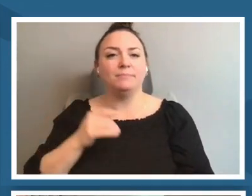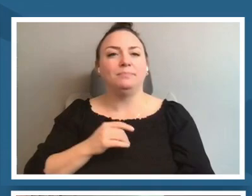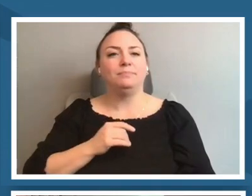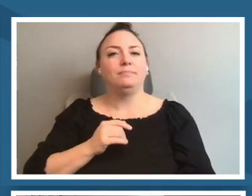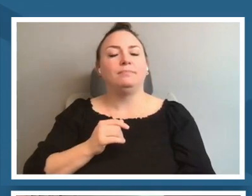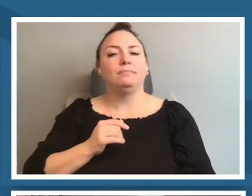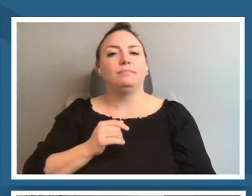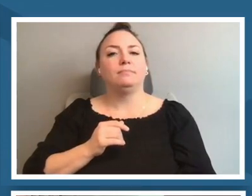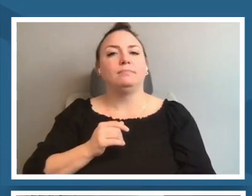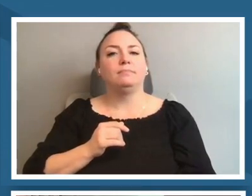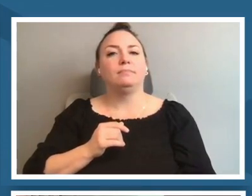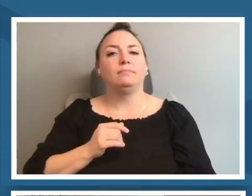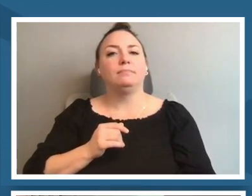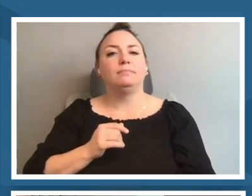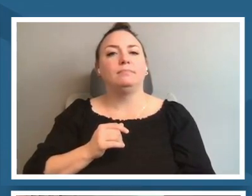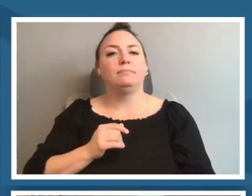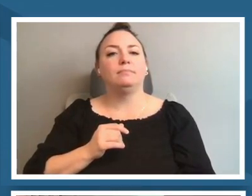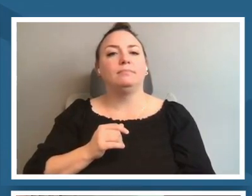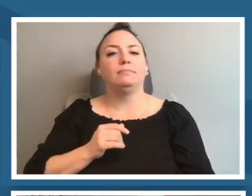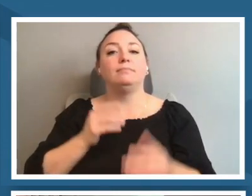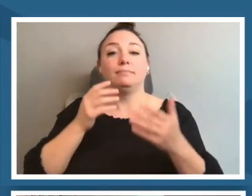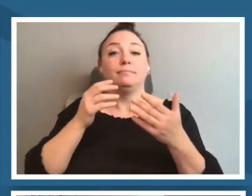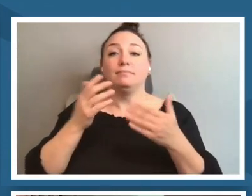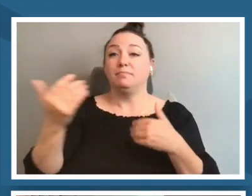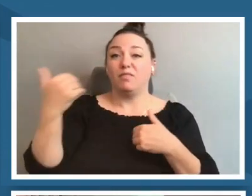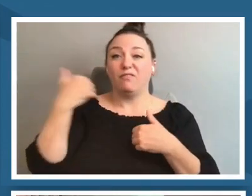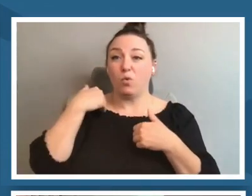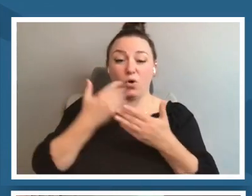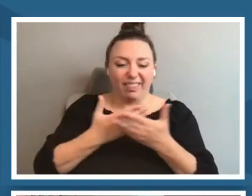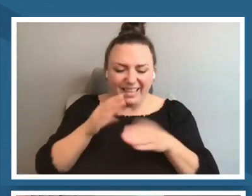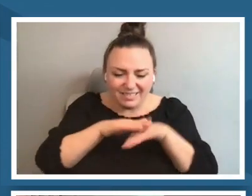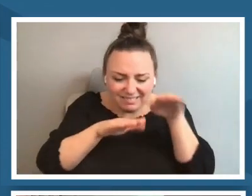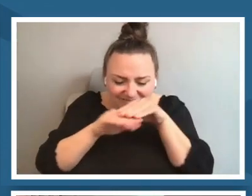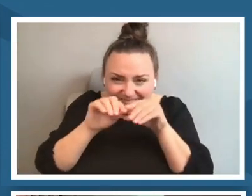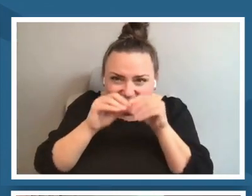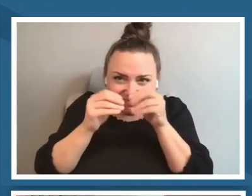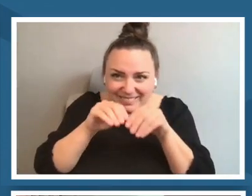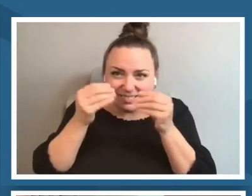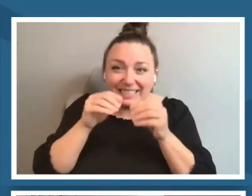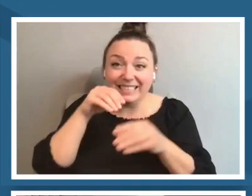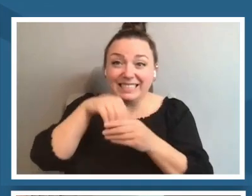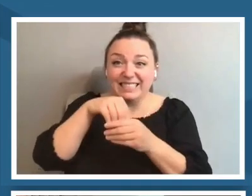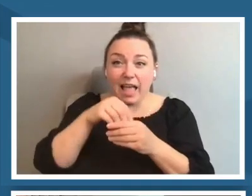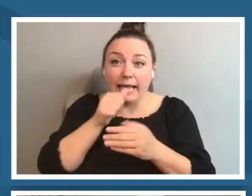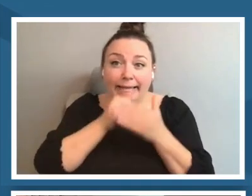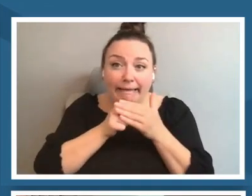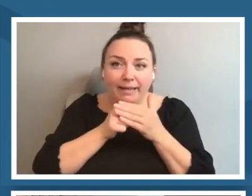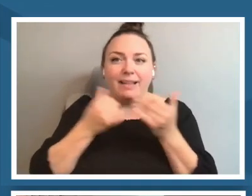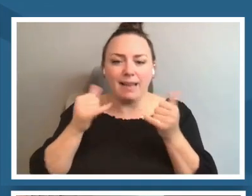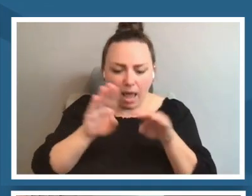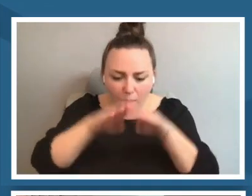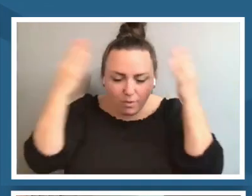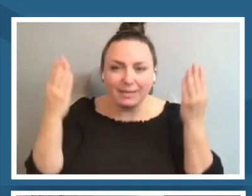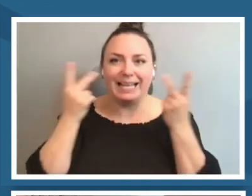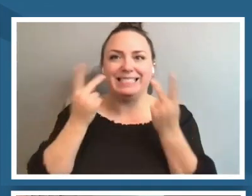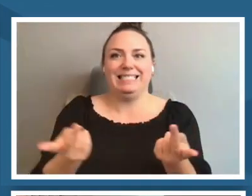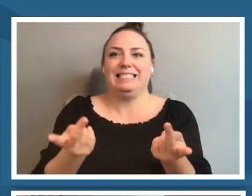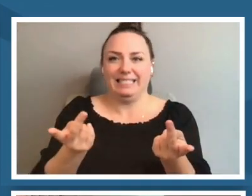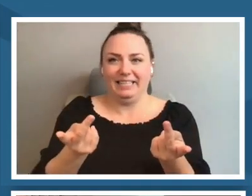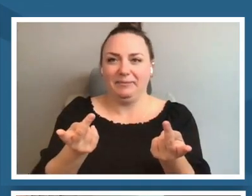things that are otherwise hidden and one way of thinking about this routine is that we're not only doing that with